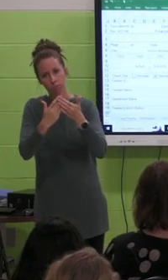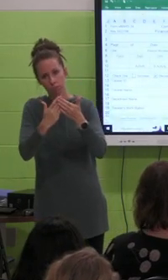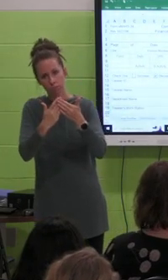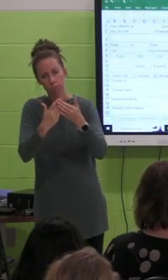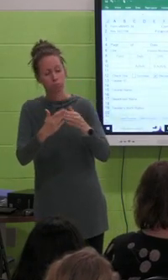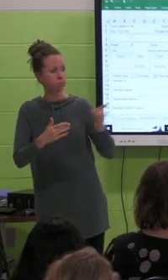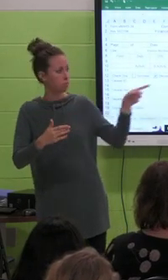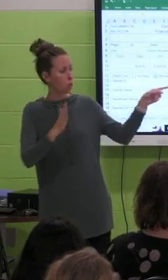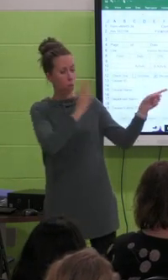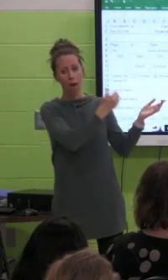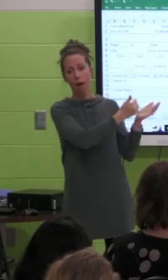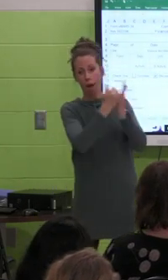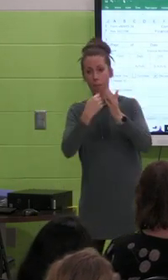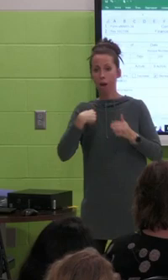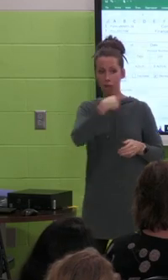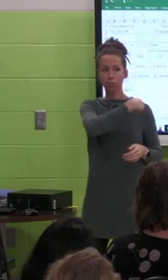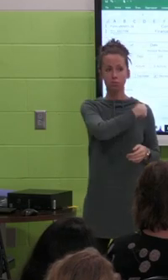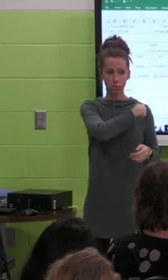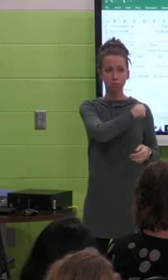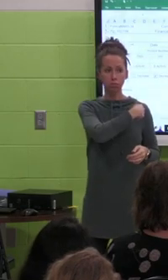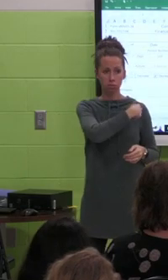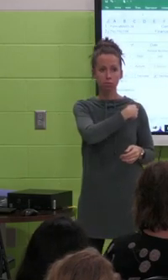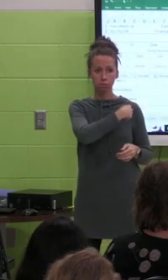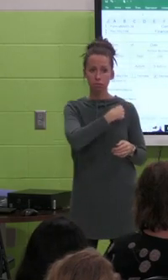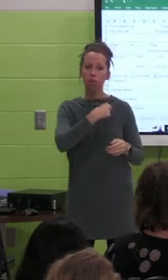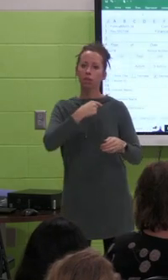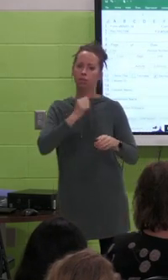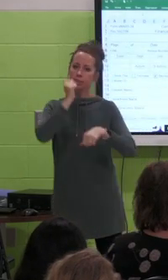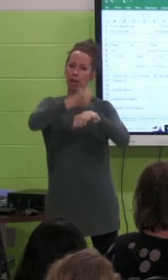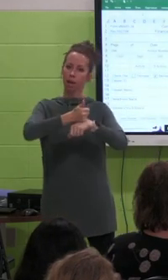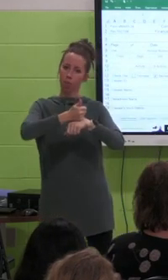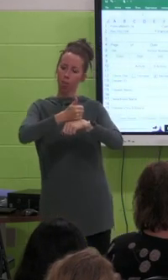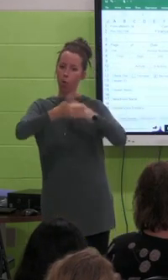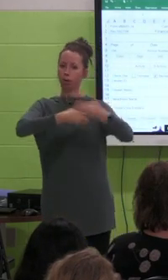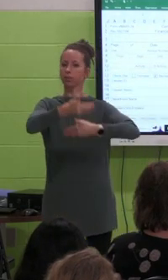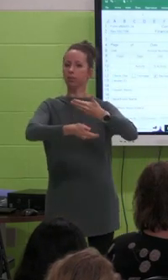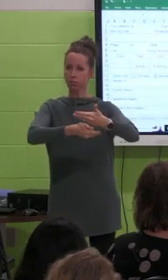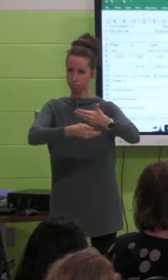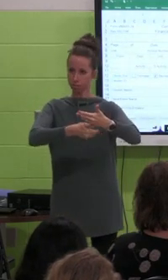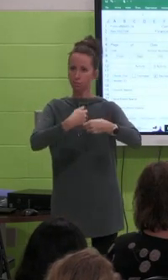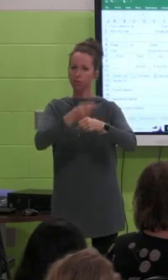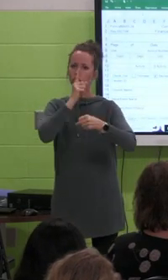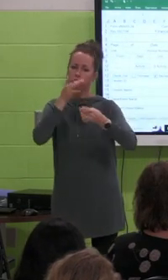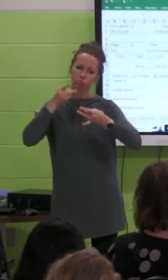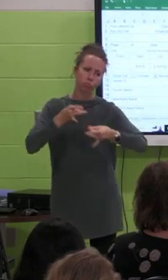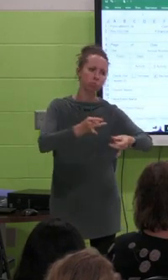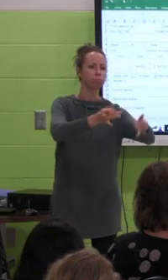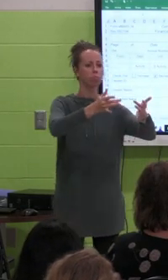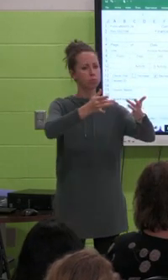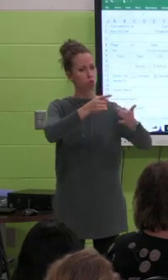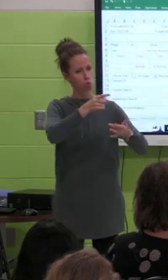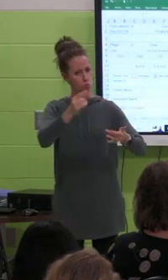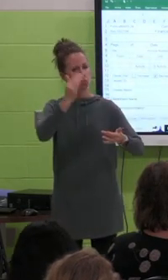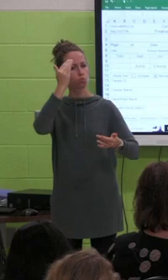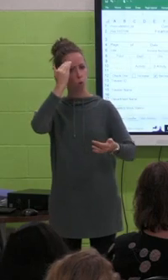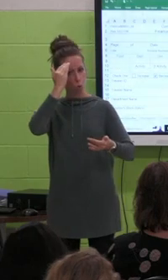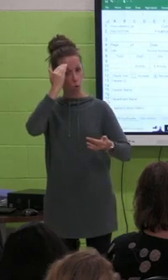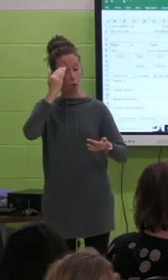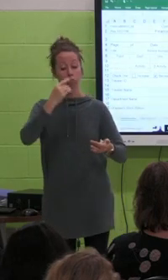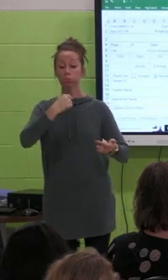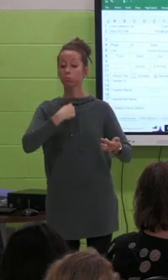going to help us get these processes in place so that you all know what you need to do you